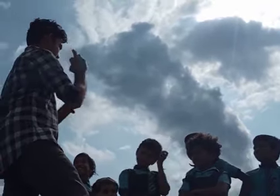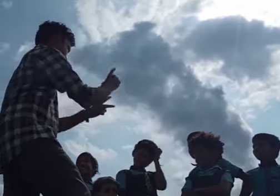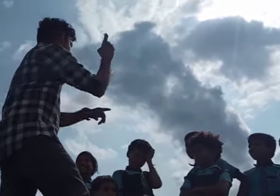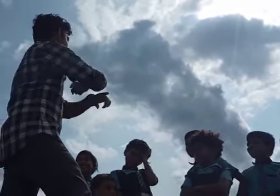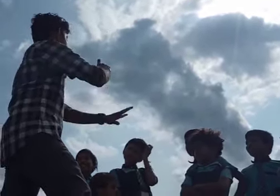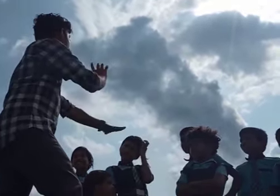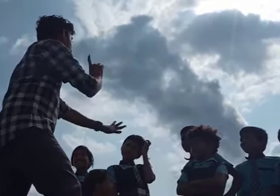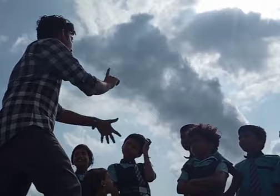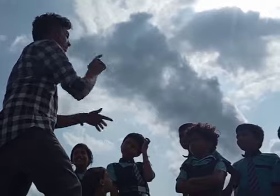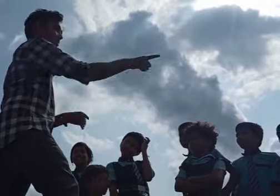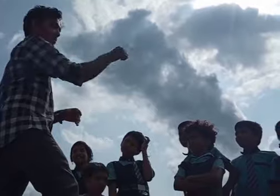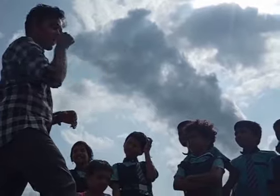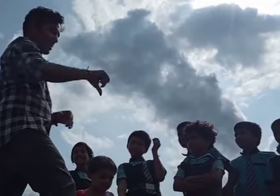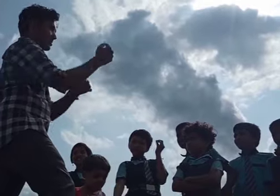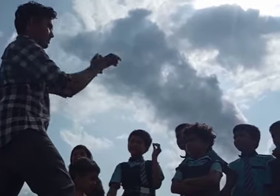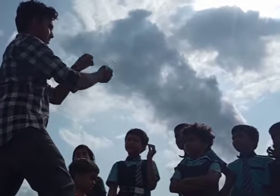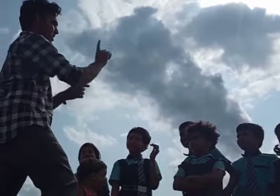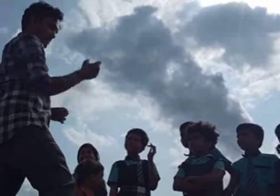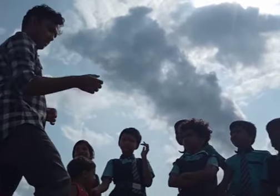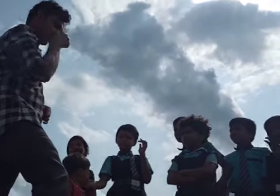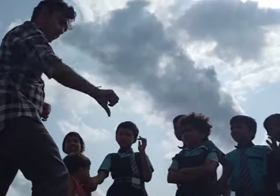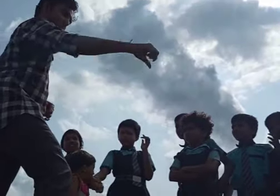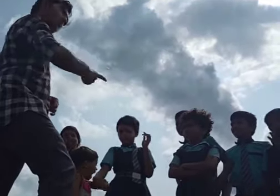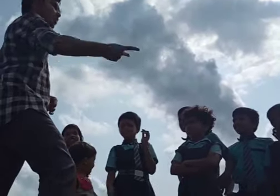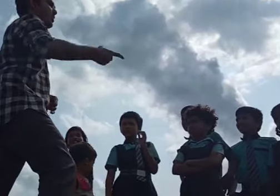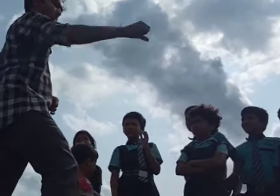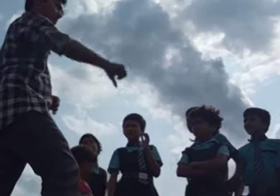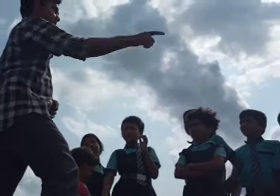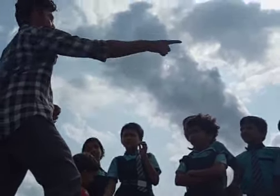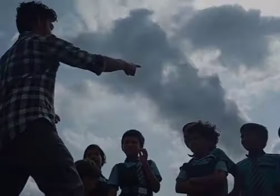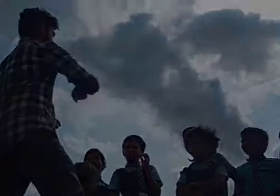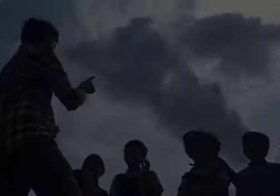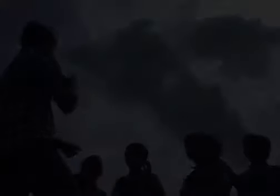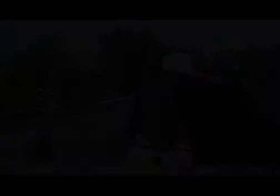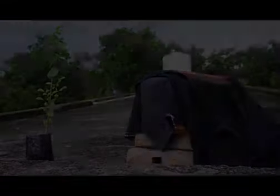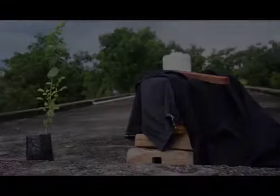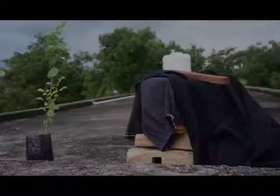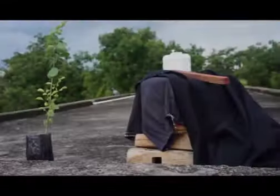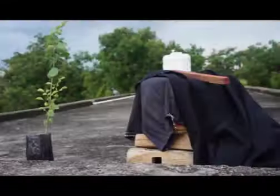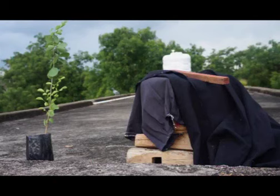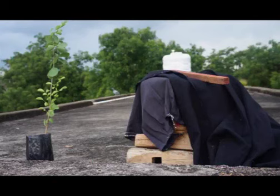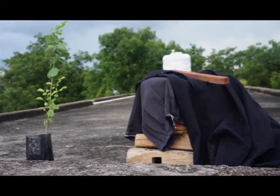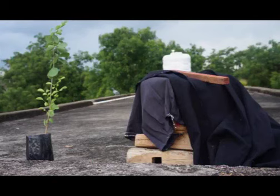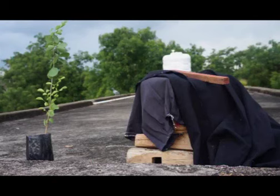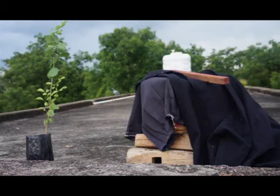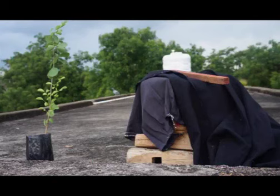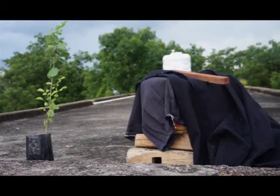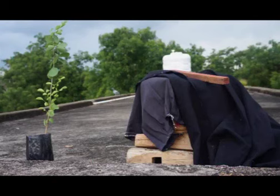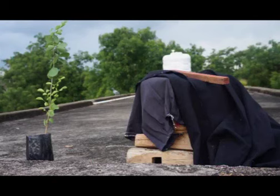the teacher is explaining how one plant is covered and the other is not he tells the children to water the plants every day